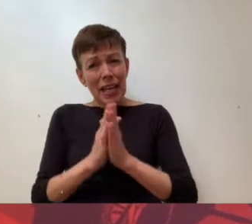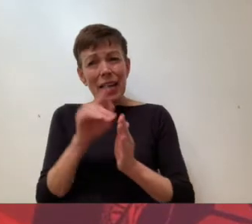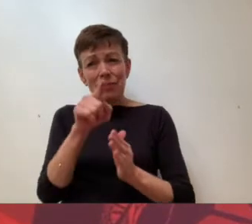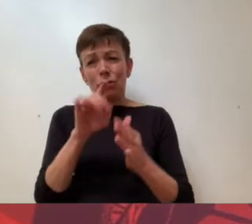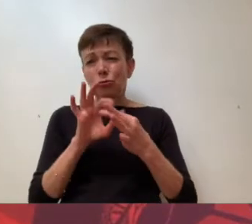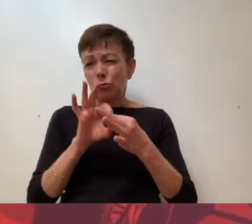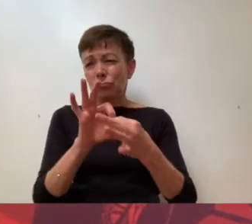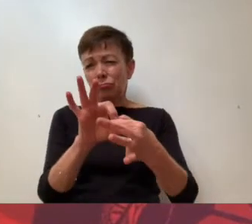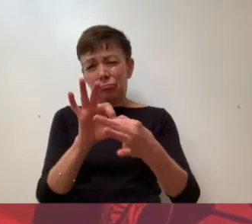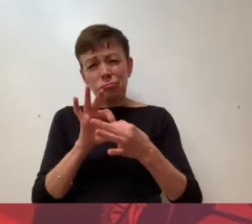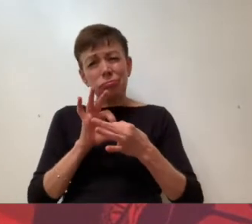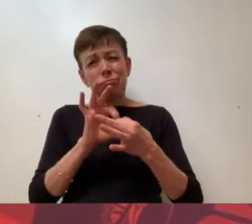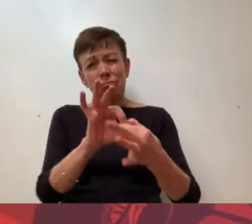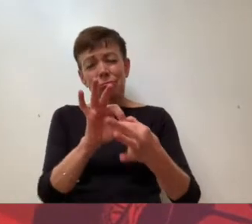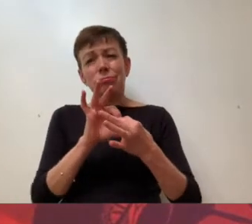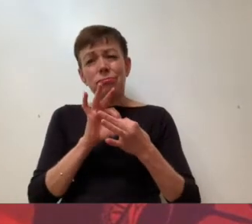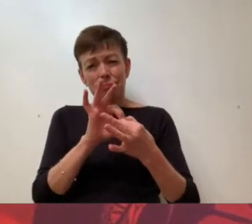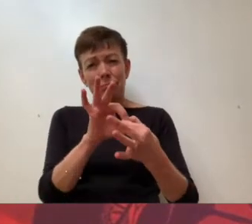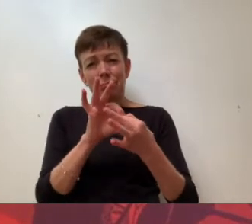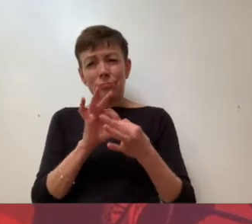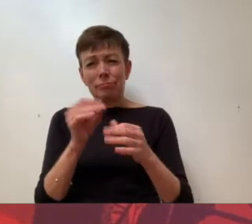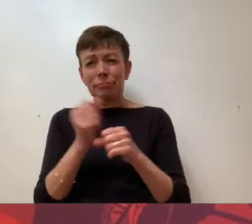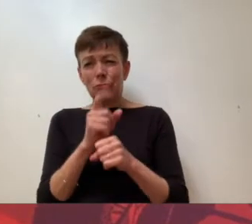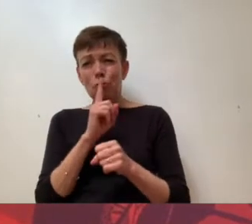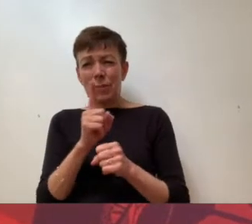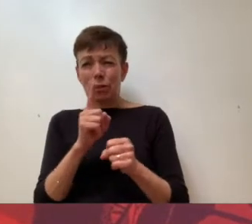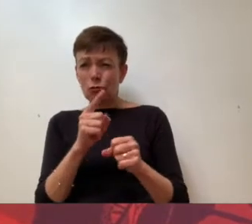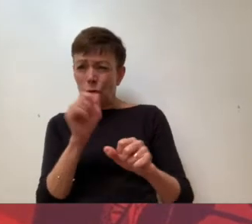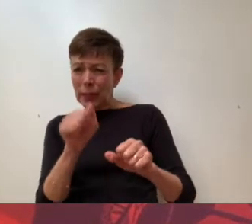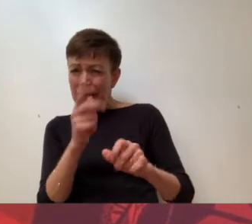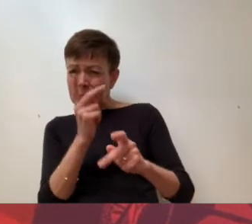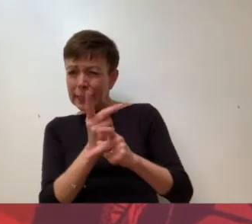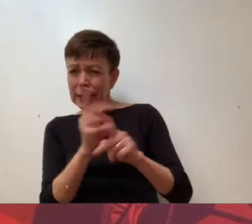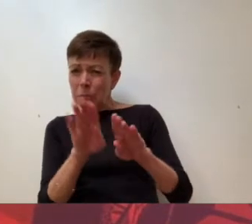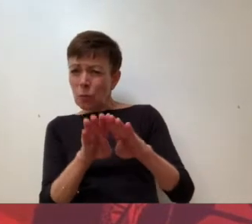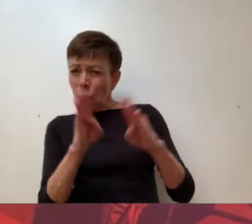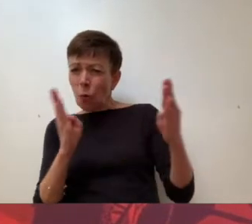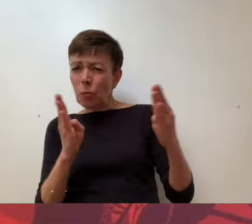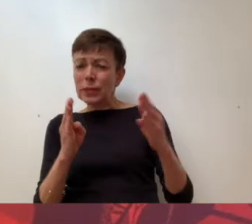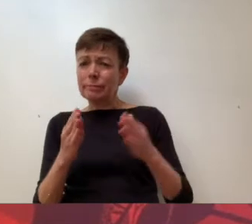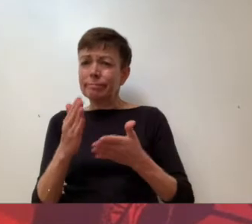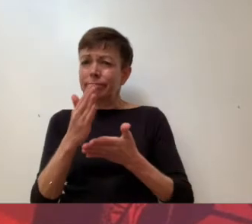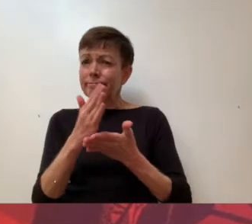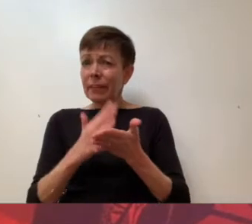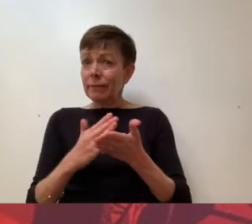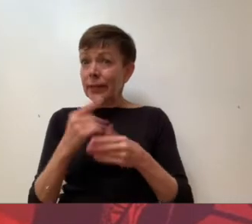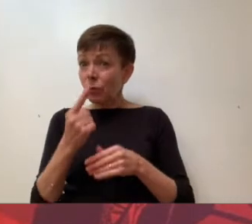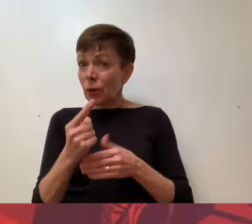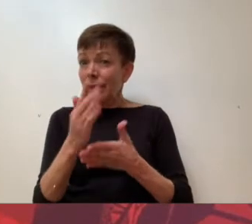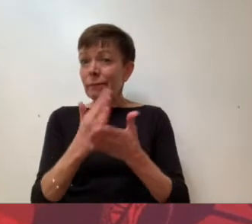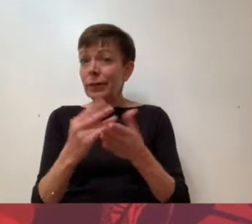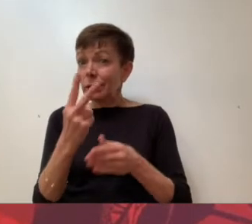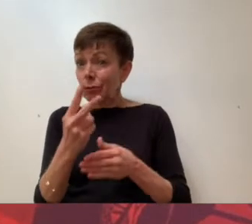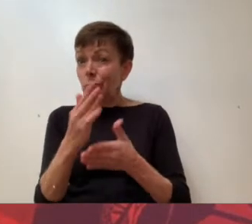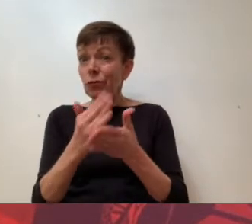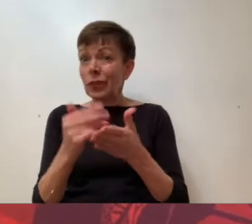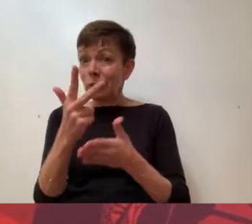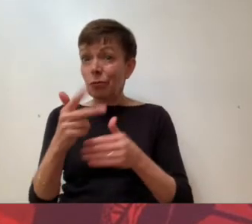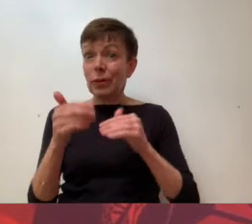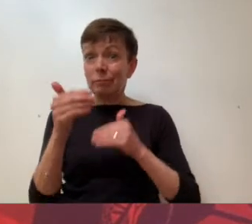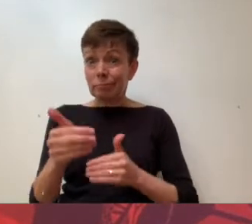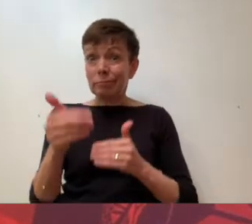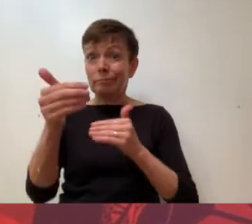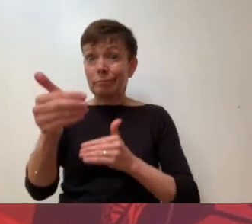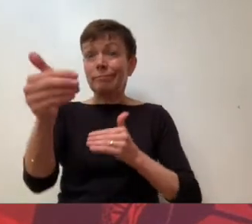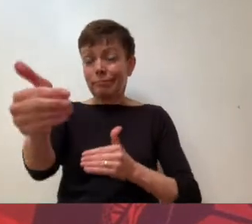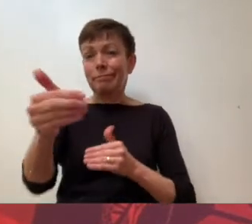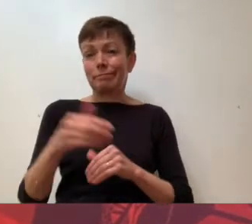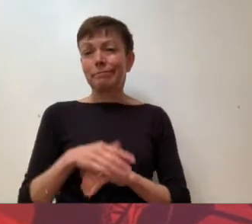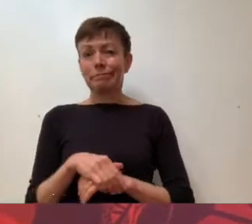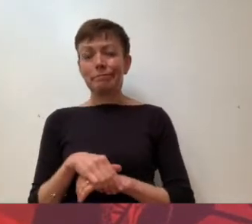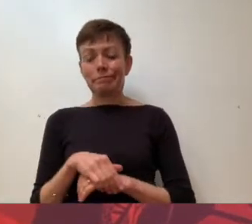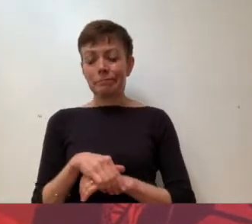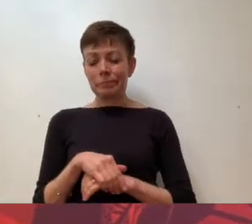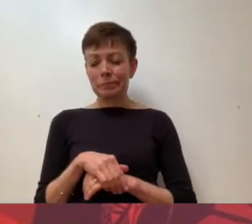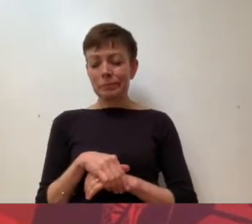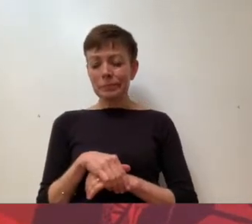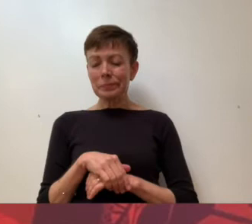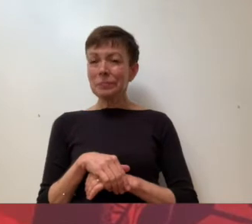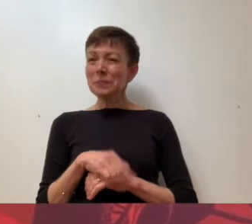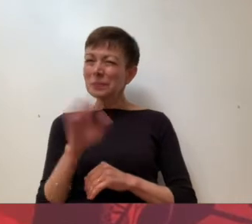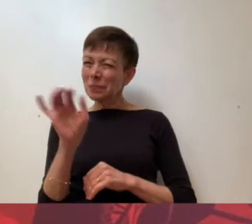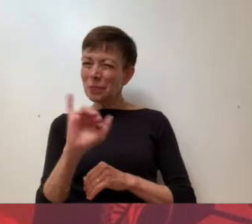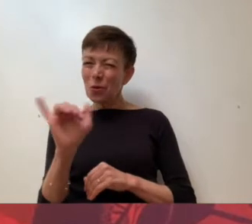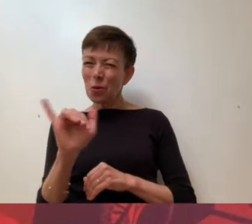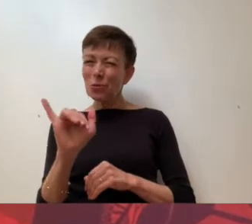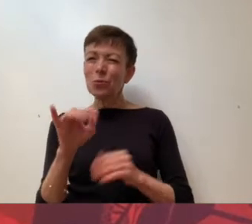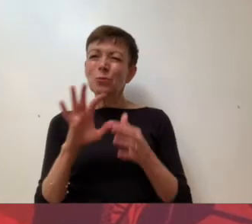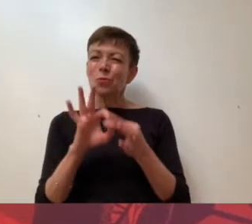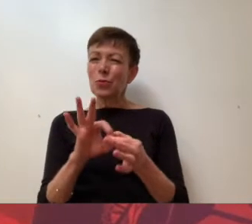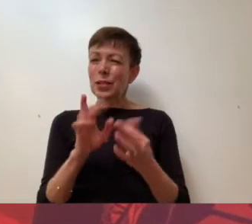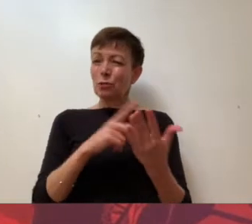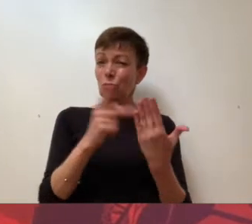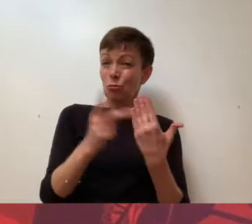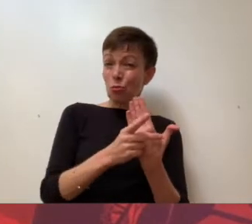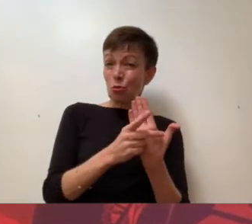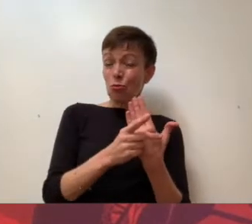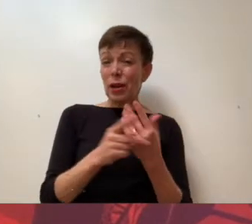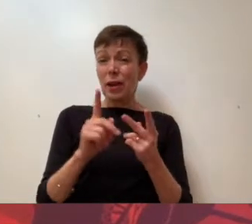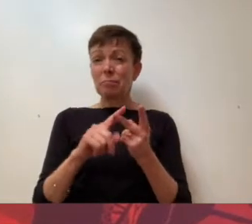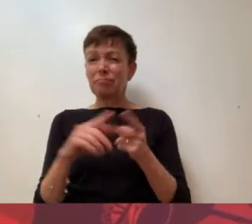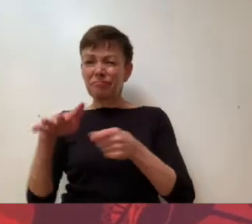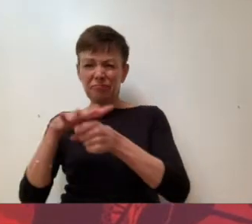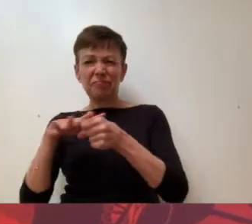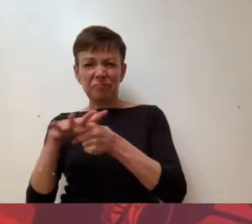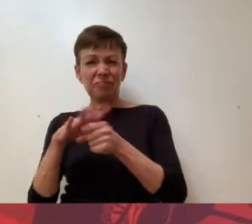life and also balance the ongoing need to consider health risks, and the health and